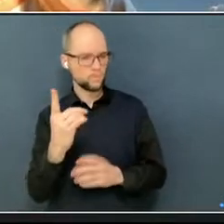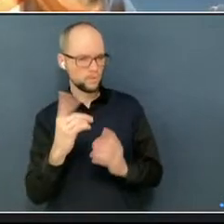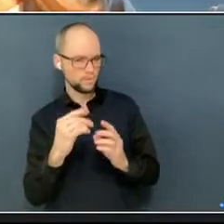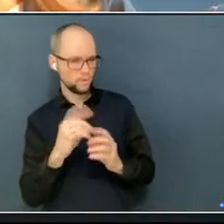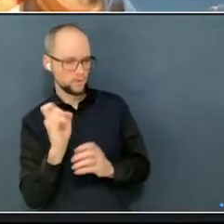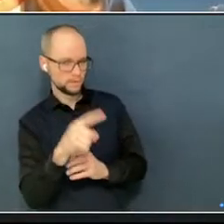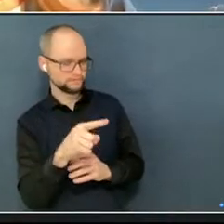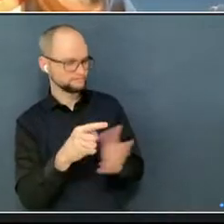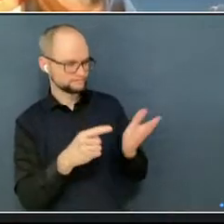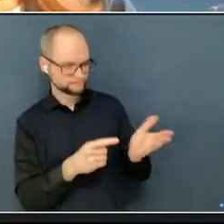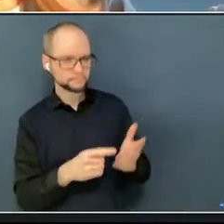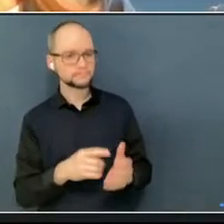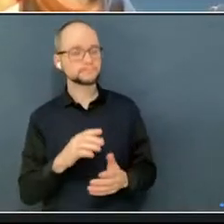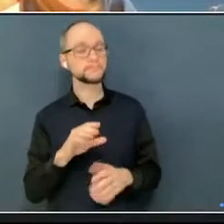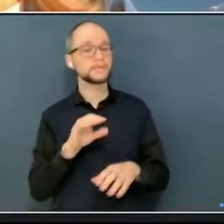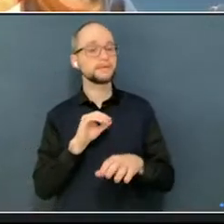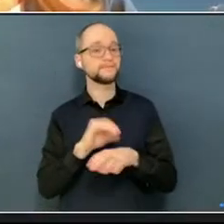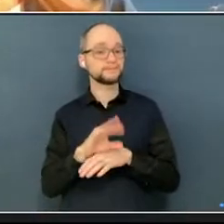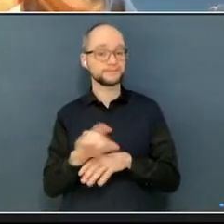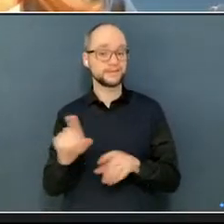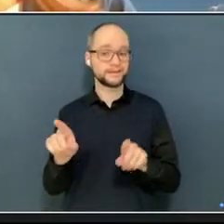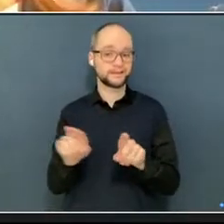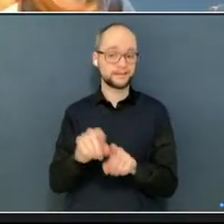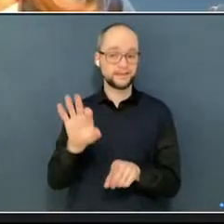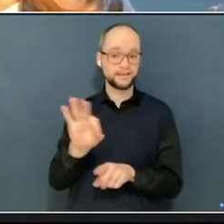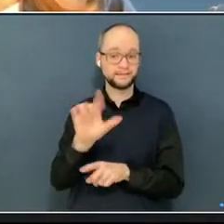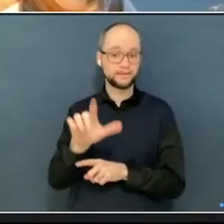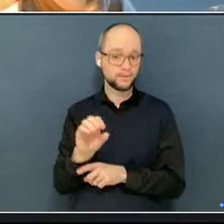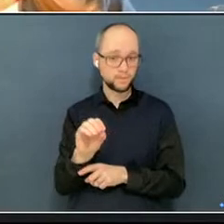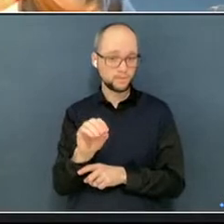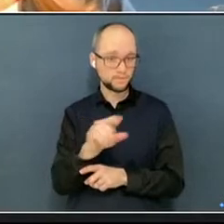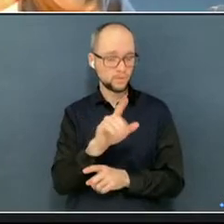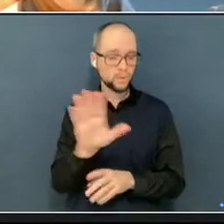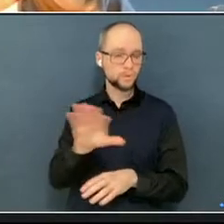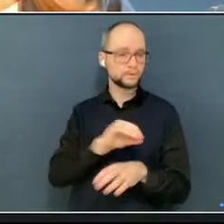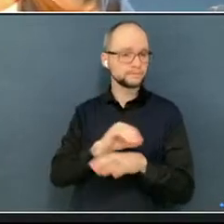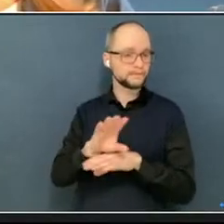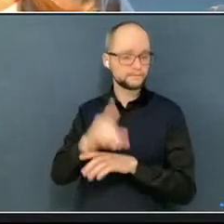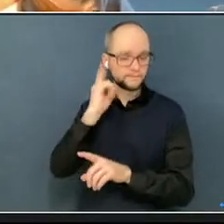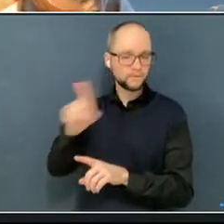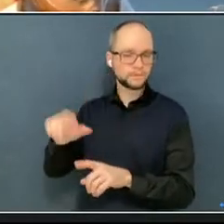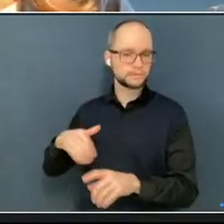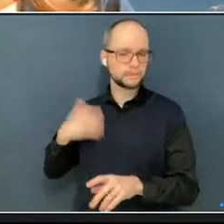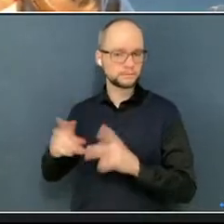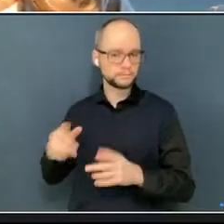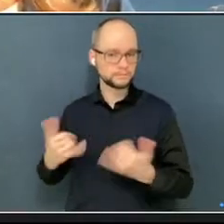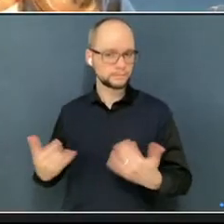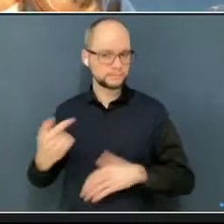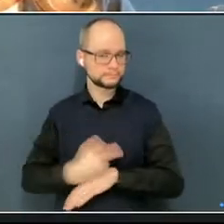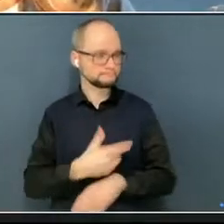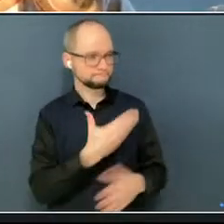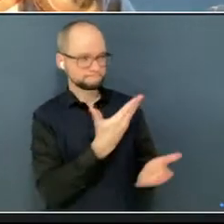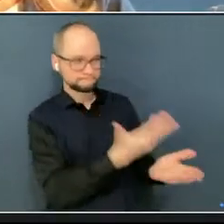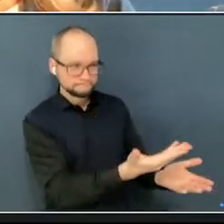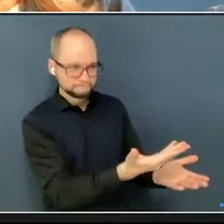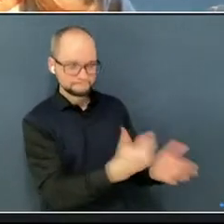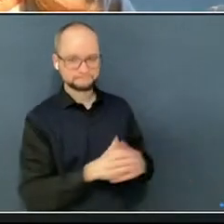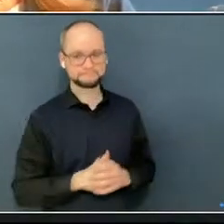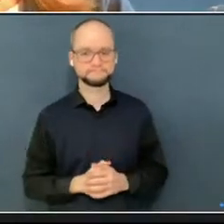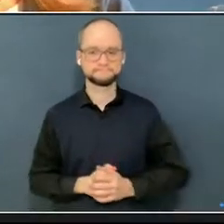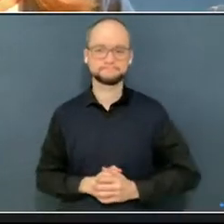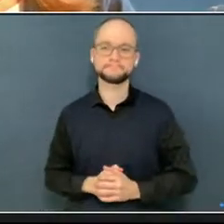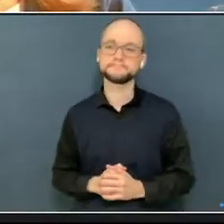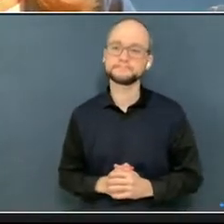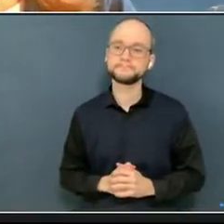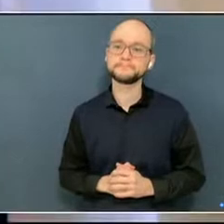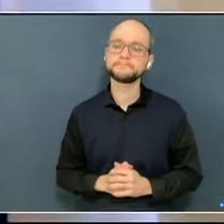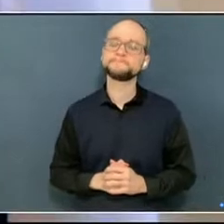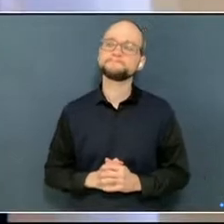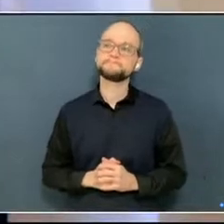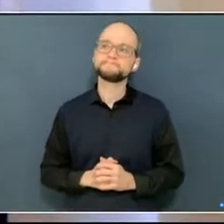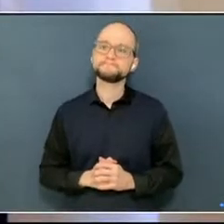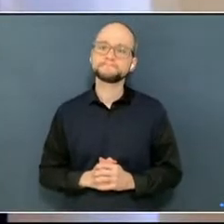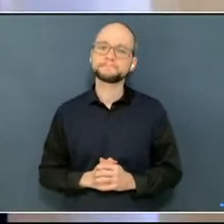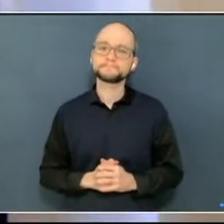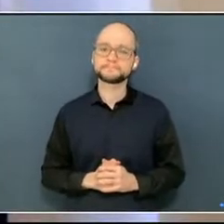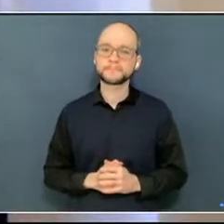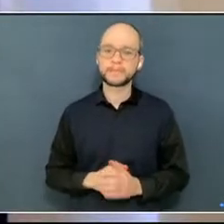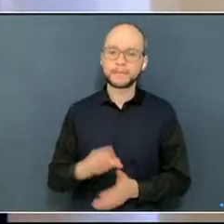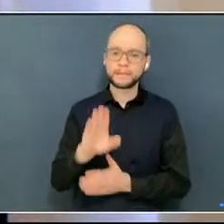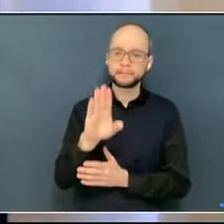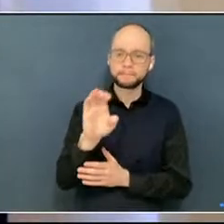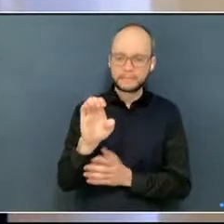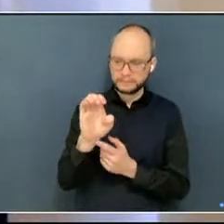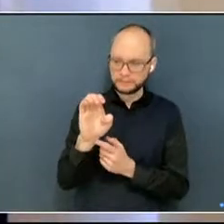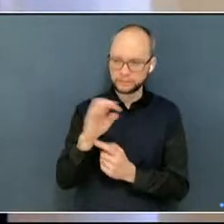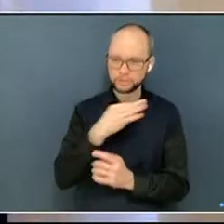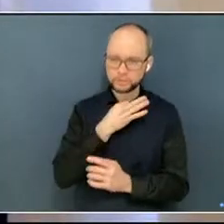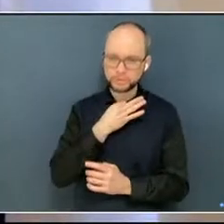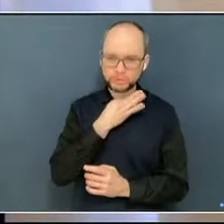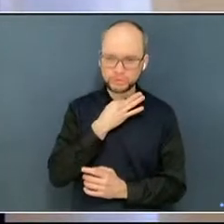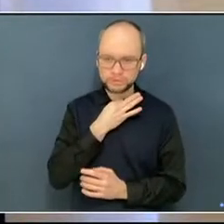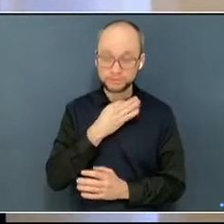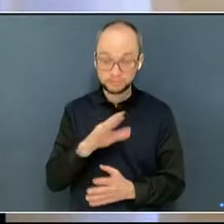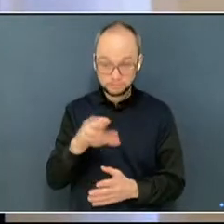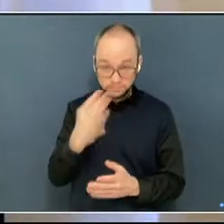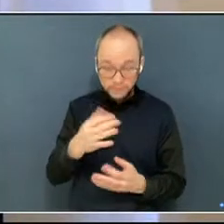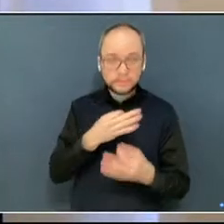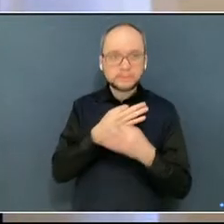Frederick Law Olmsted for young people today? >> Be curious. Curiosity is a wonderful tool to